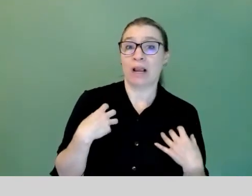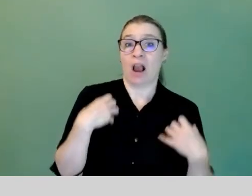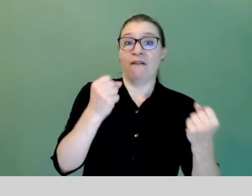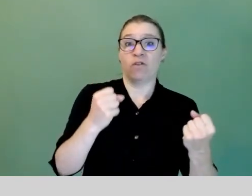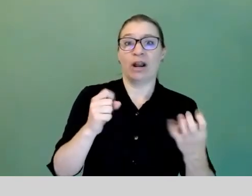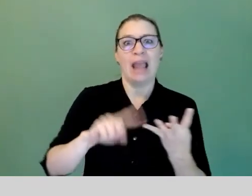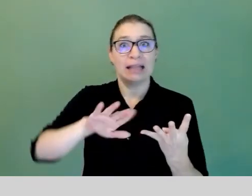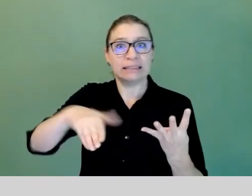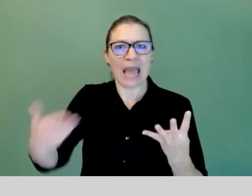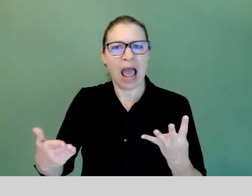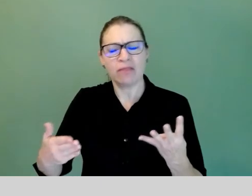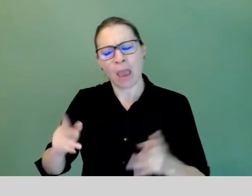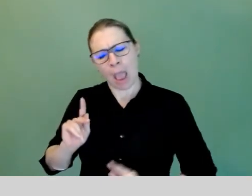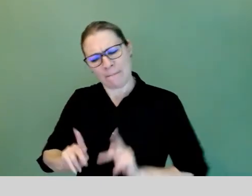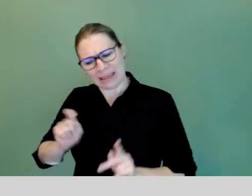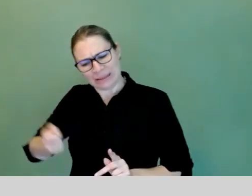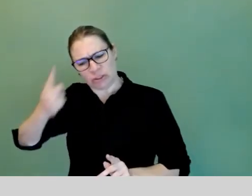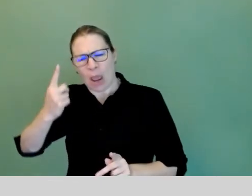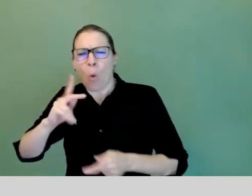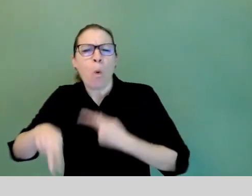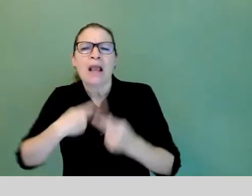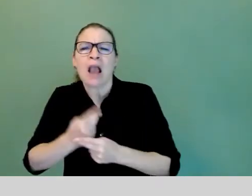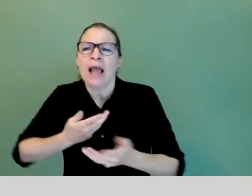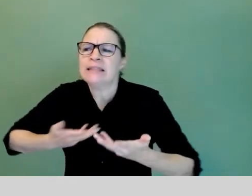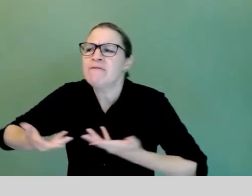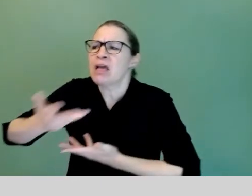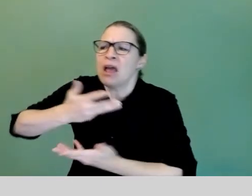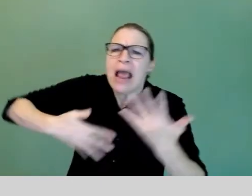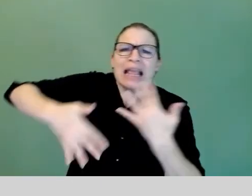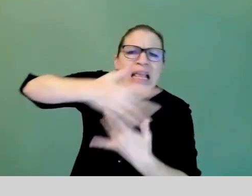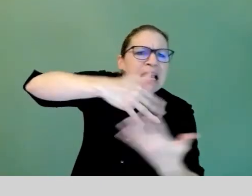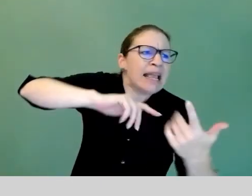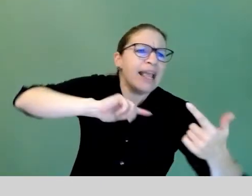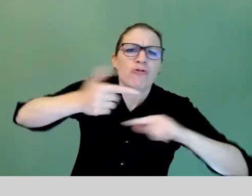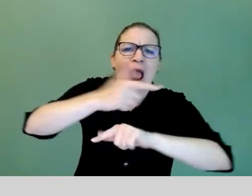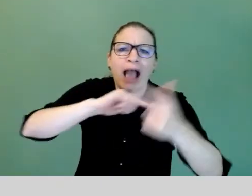And what types of public health interventions affect these rates.